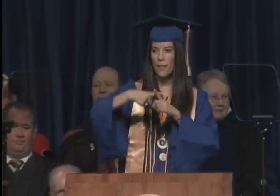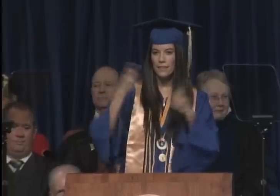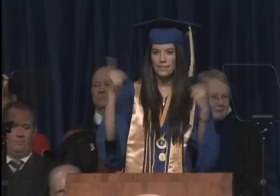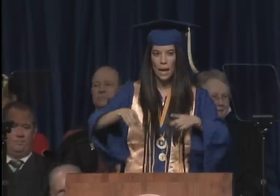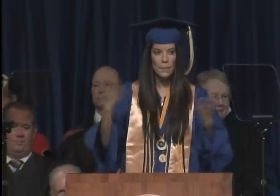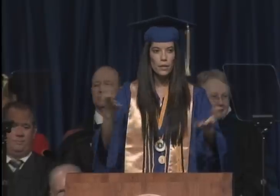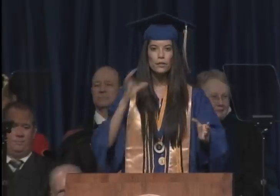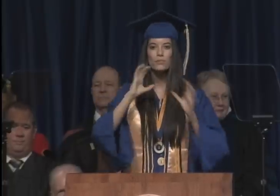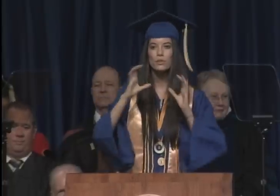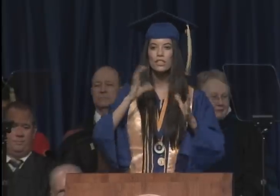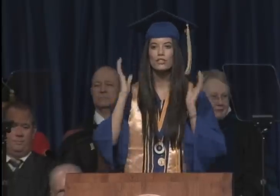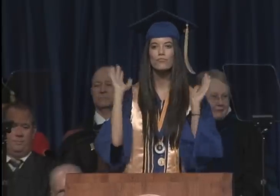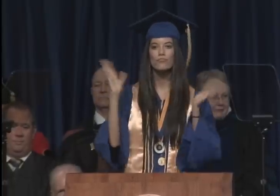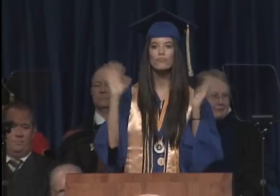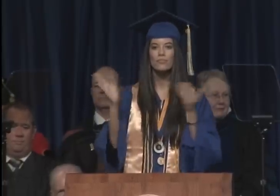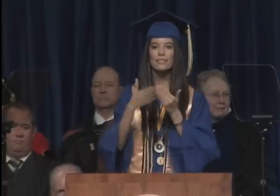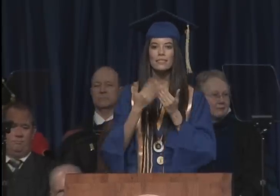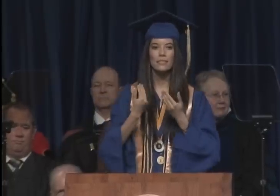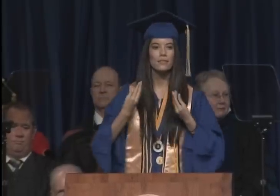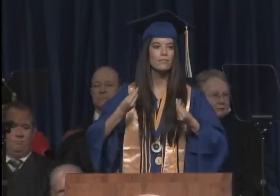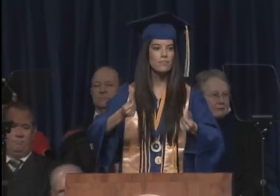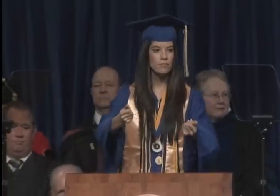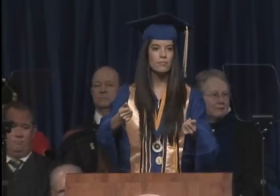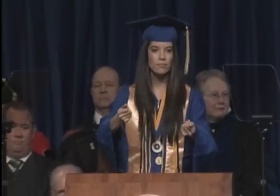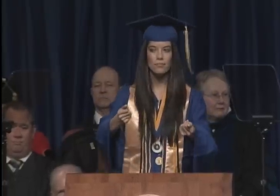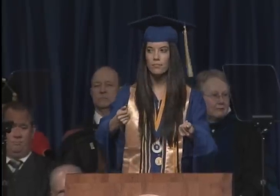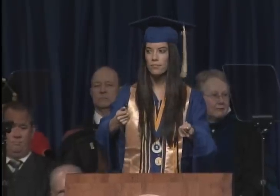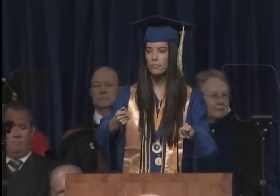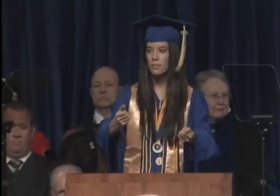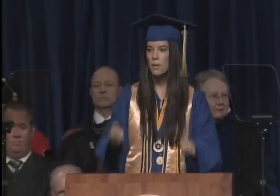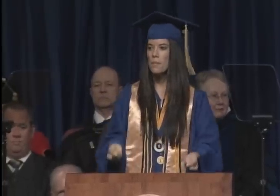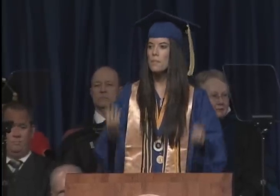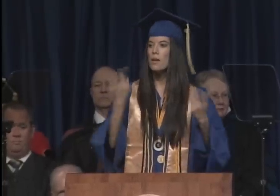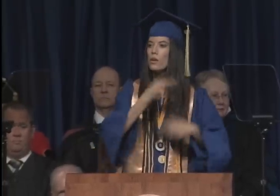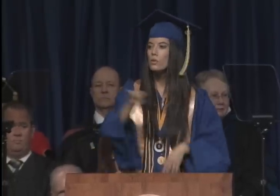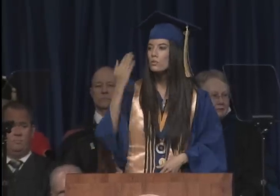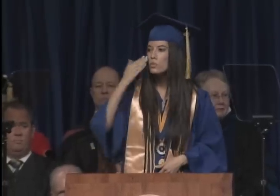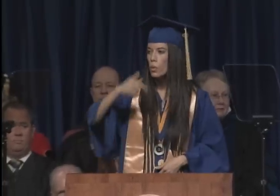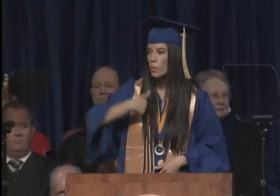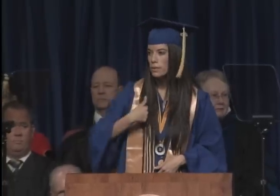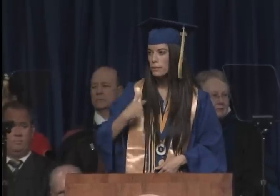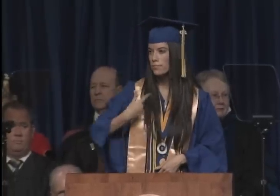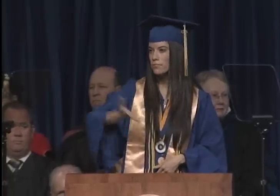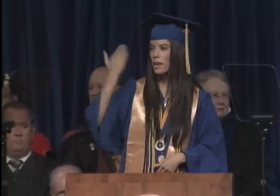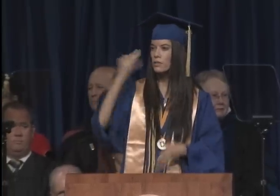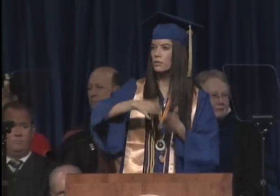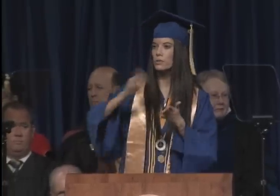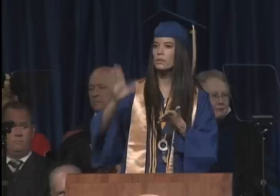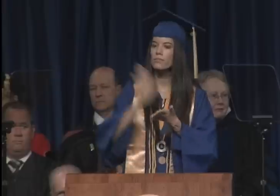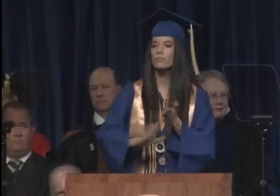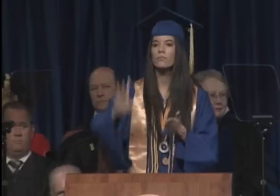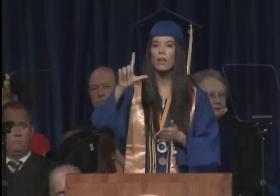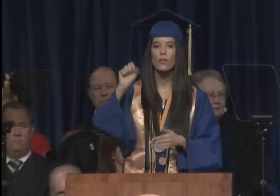It's given us freedom to accomplish our dreams and to do so in an environment where communication flows freely.